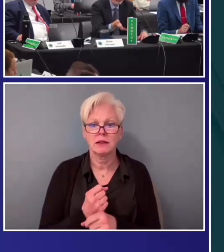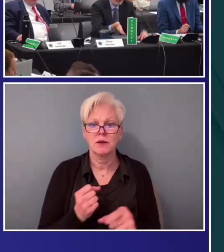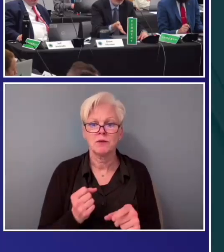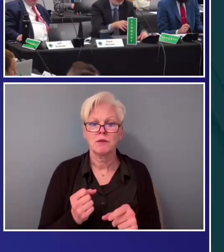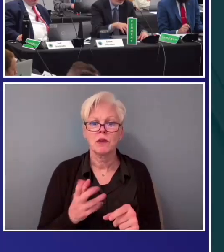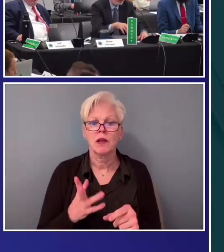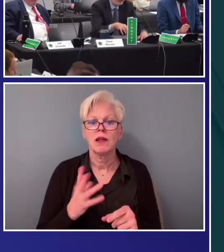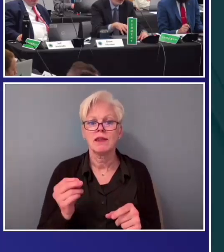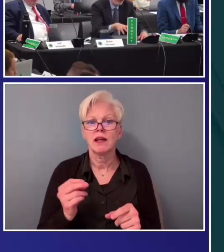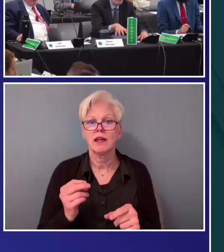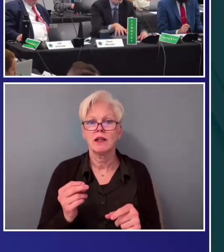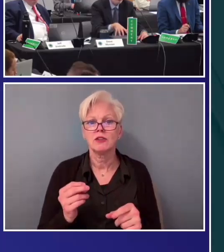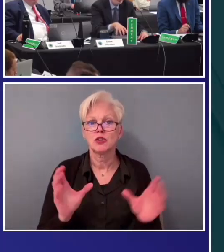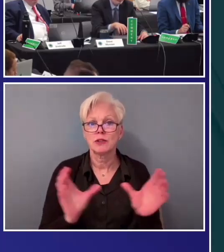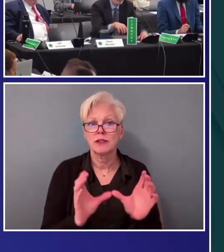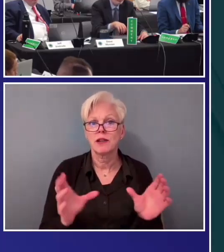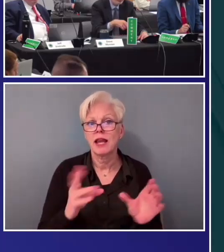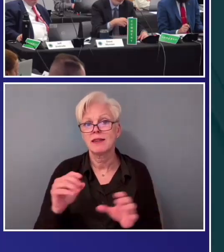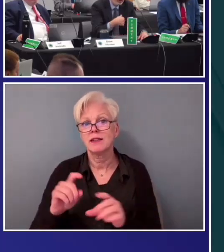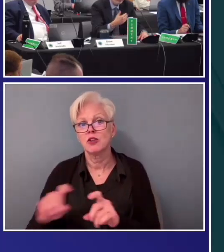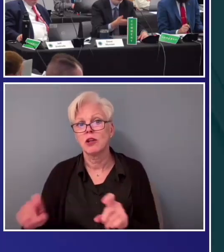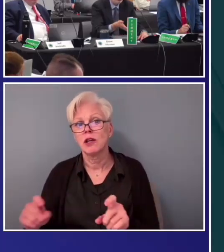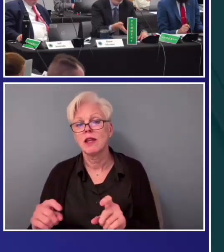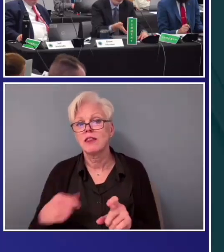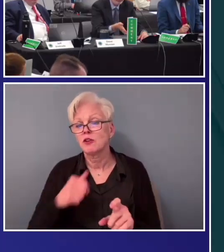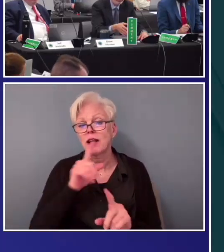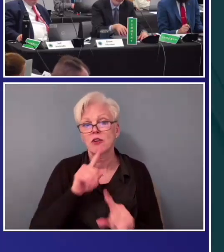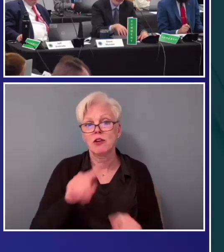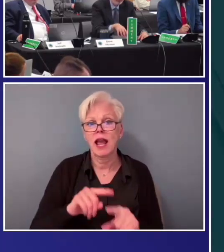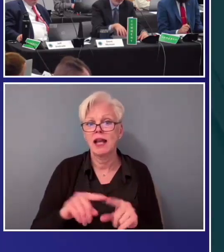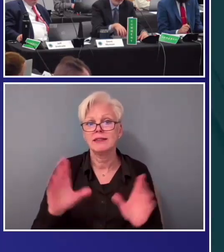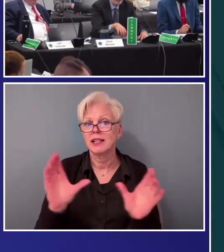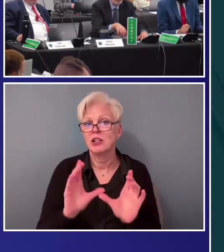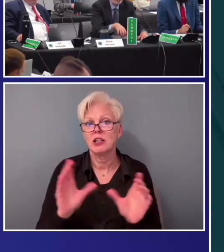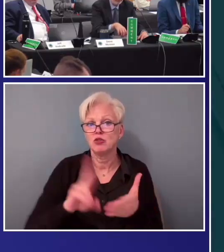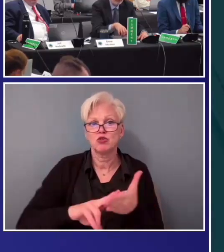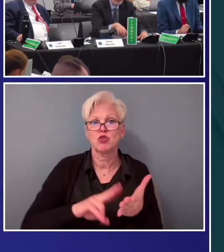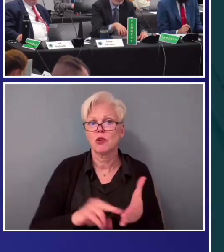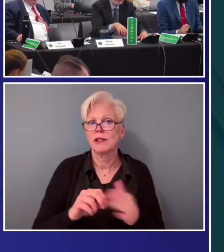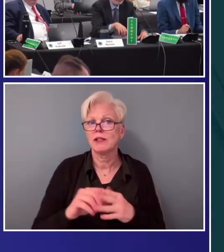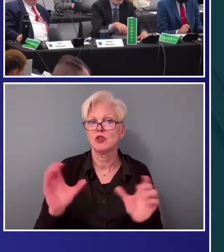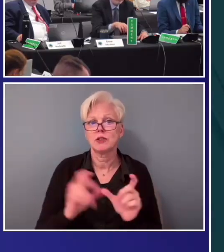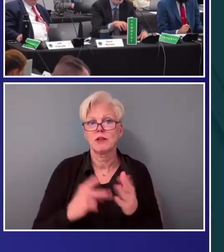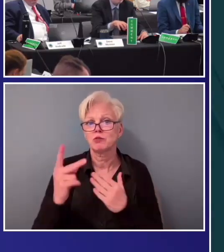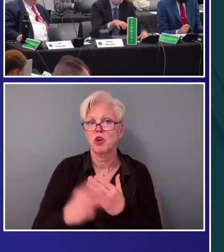for example, they don't -- they're not reporting the student as enrolled in the certificate program necessarily.